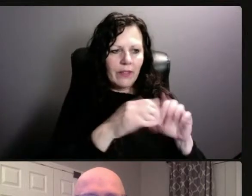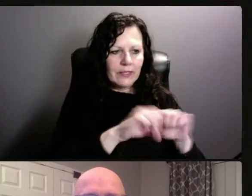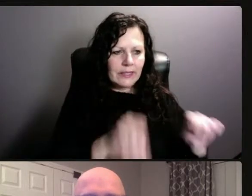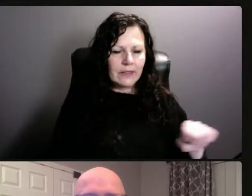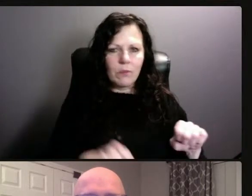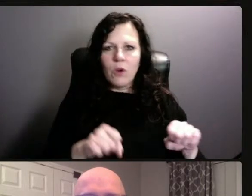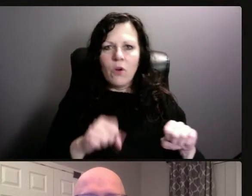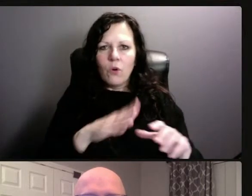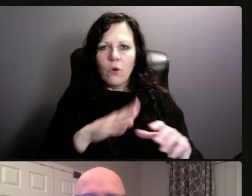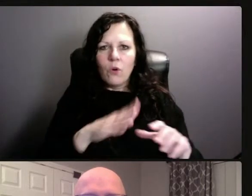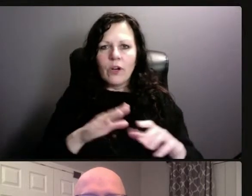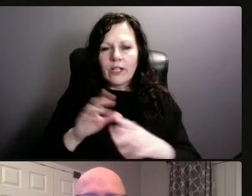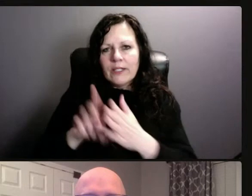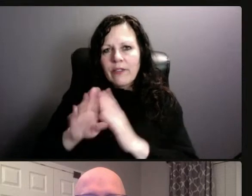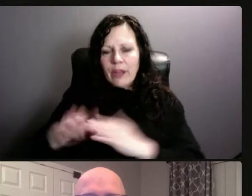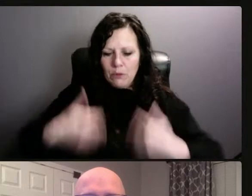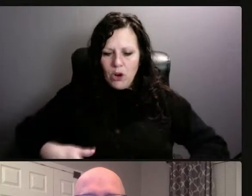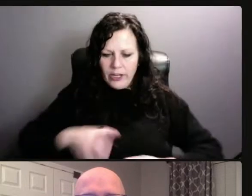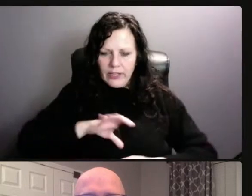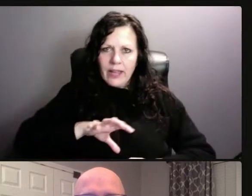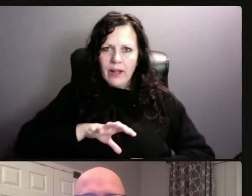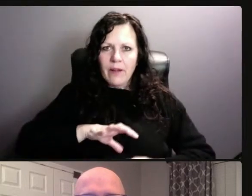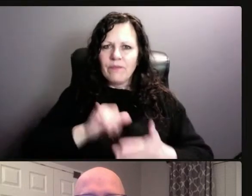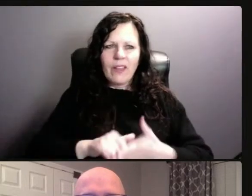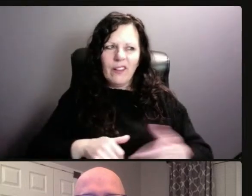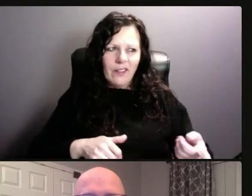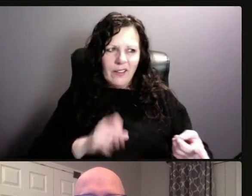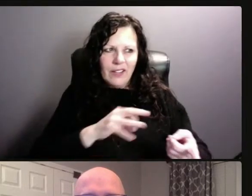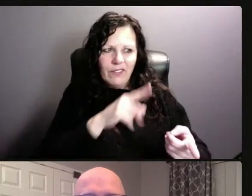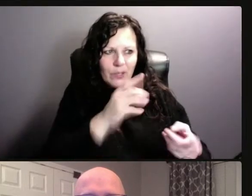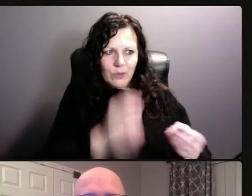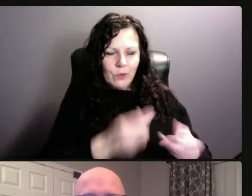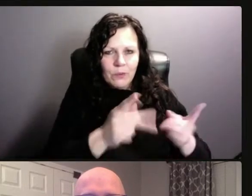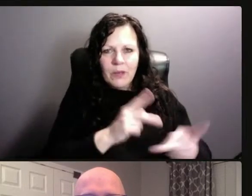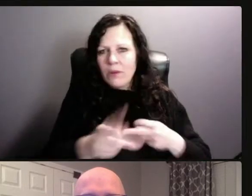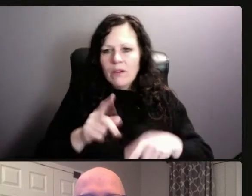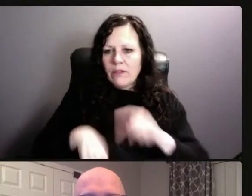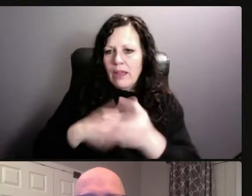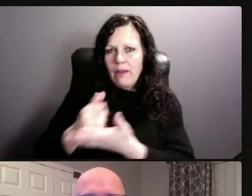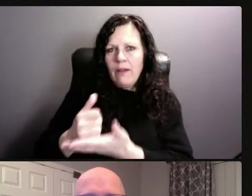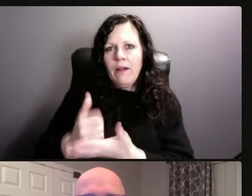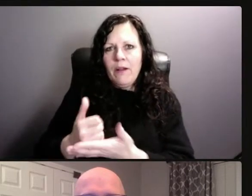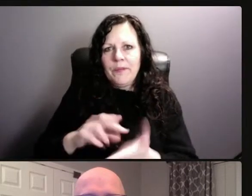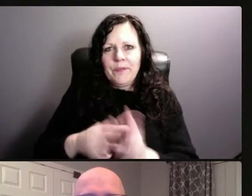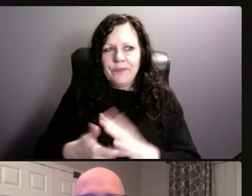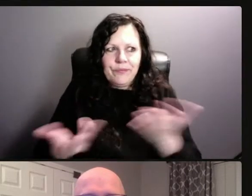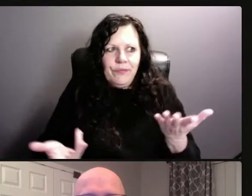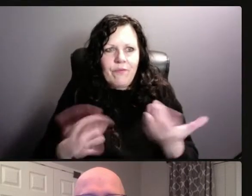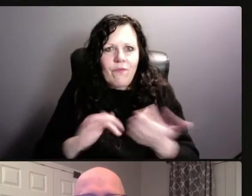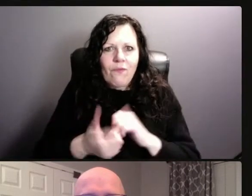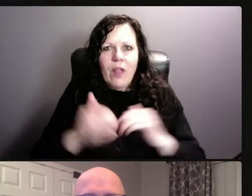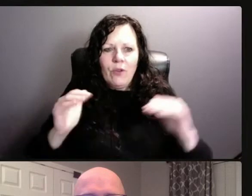WITHOUT THE PEOPLE IN I.T. TO RUN THE SYSTEMS AND LAND THOSE BODY CAMS THEN IT'S NOT GONNA